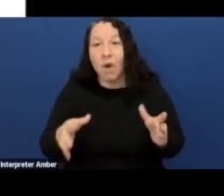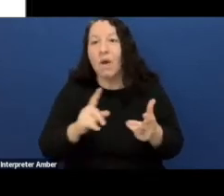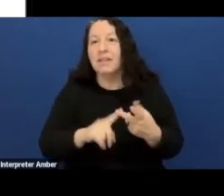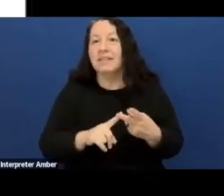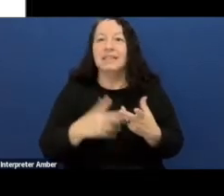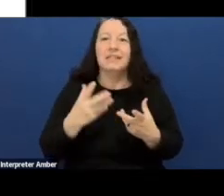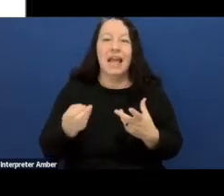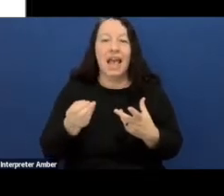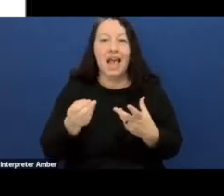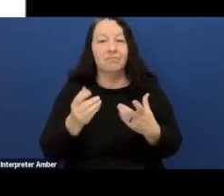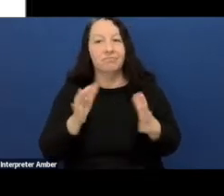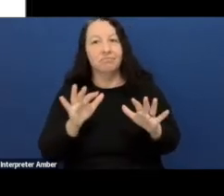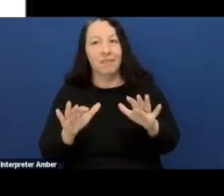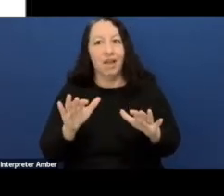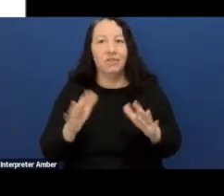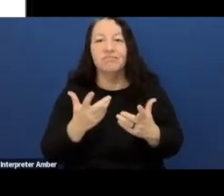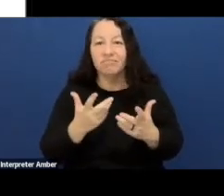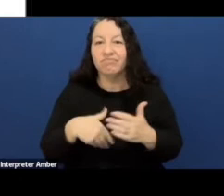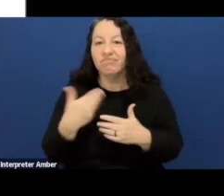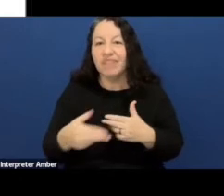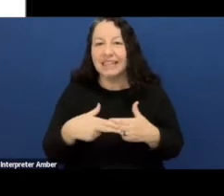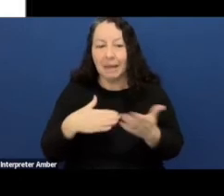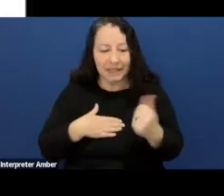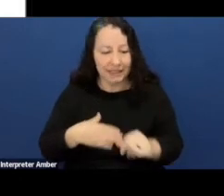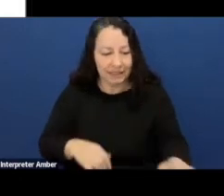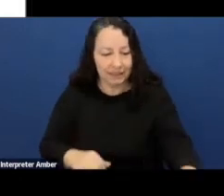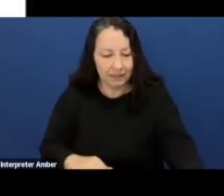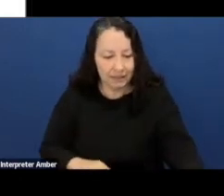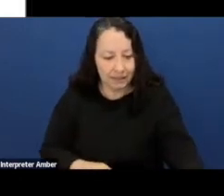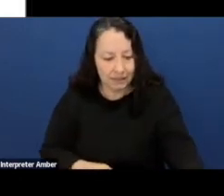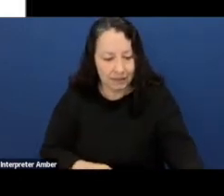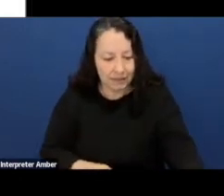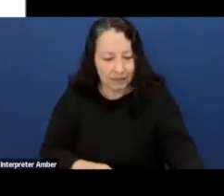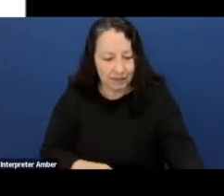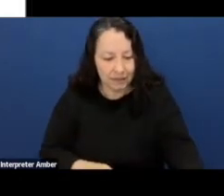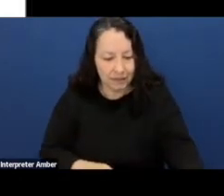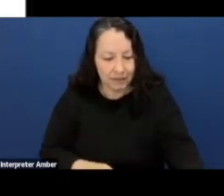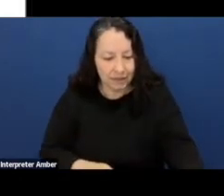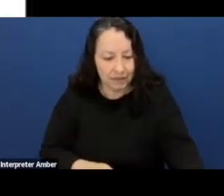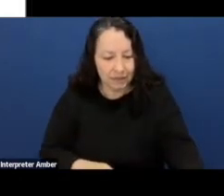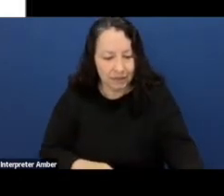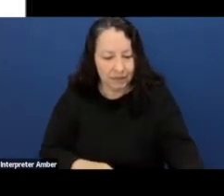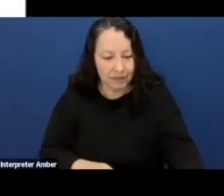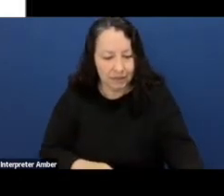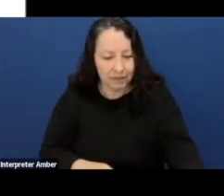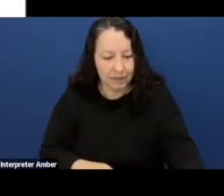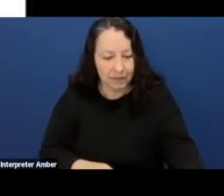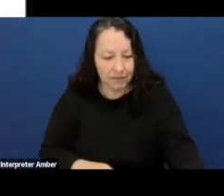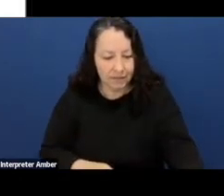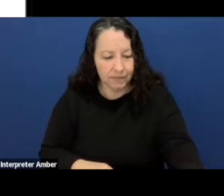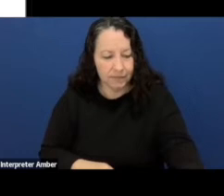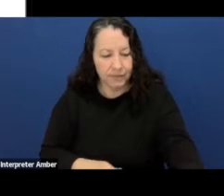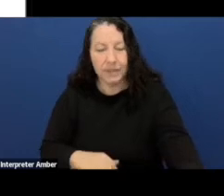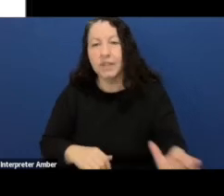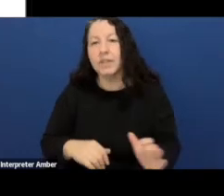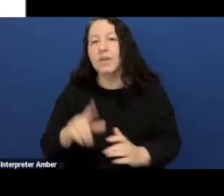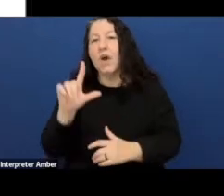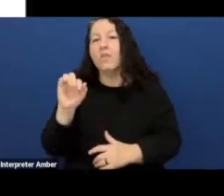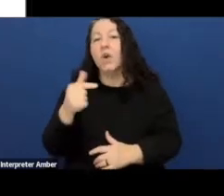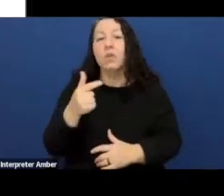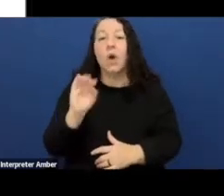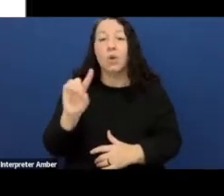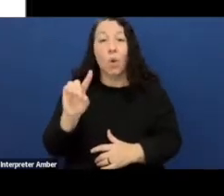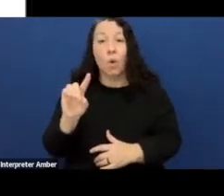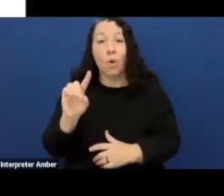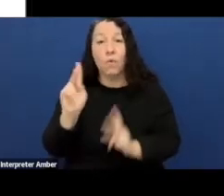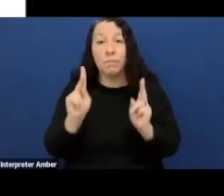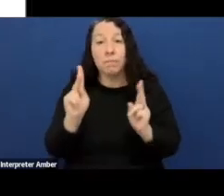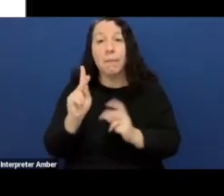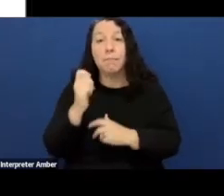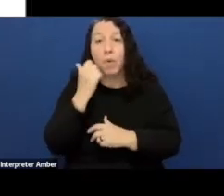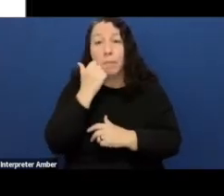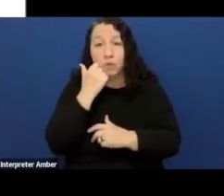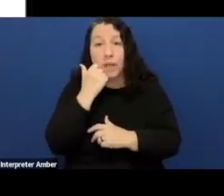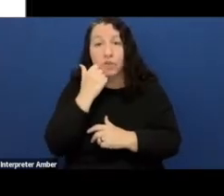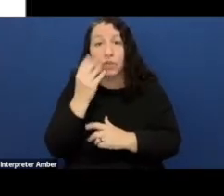and memory loss, and several others at the onset of COVID. Next slide please. For long